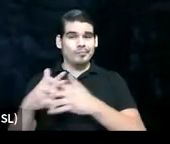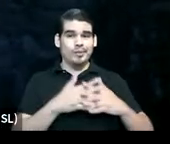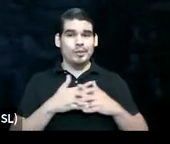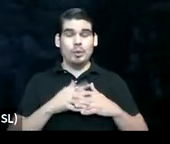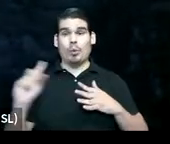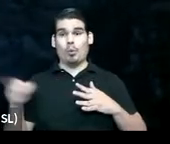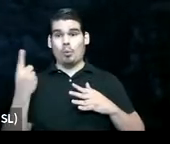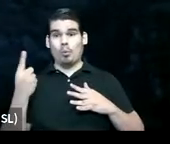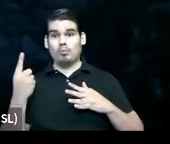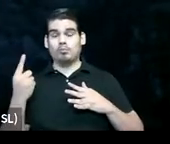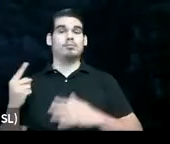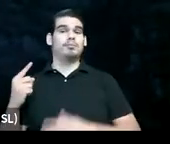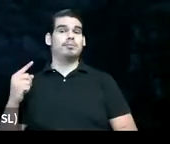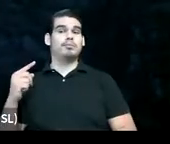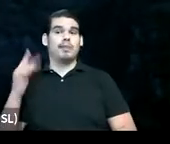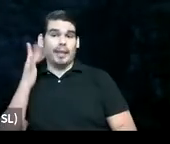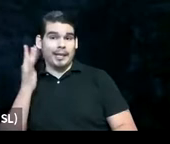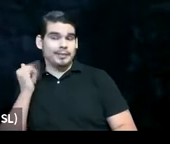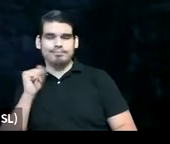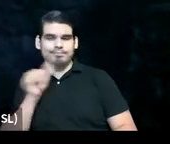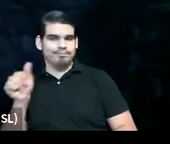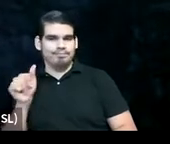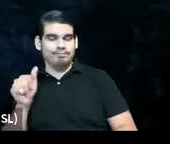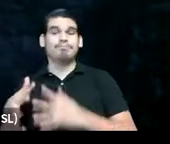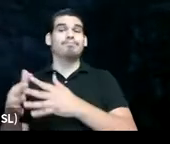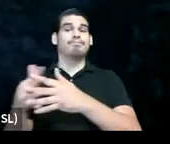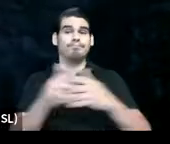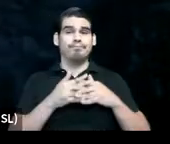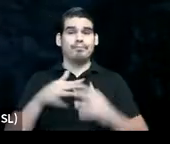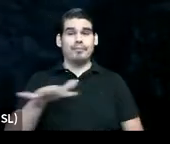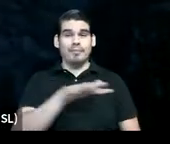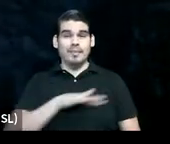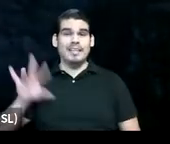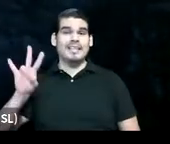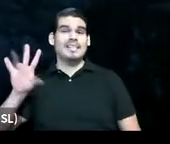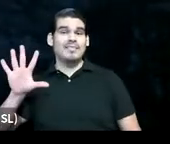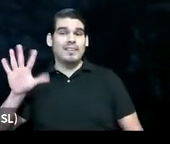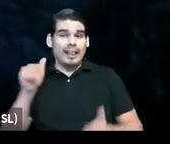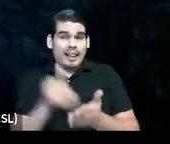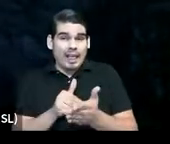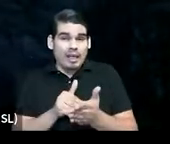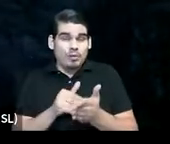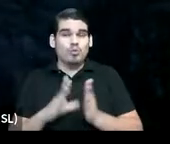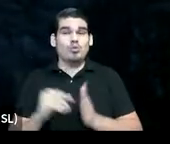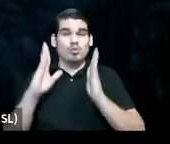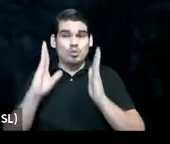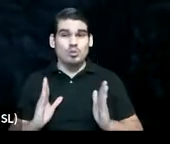were denied from the nursing lottery or the nursing programs, which is a lot of people